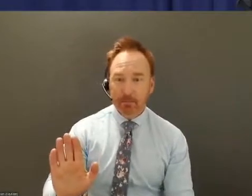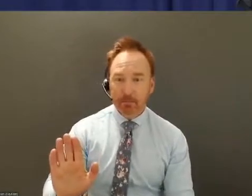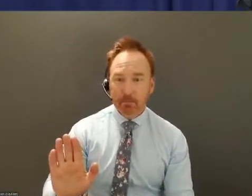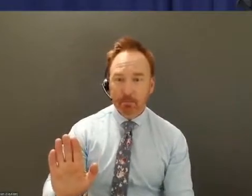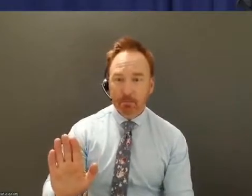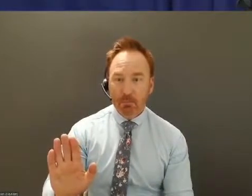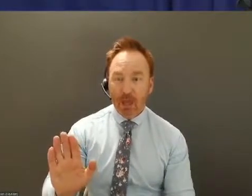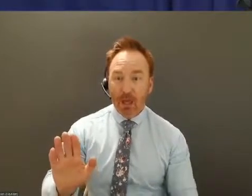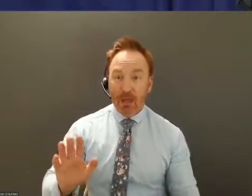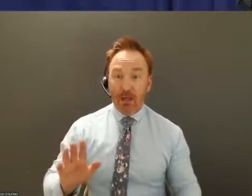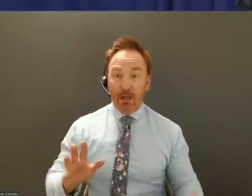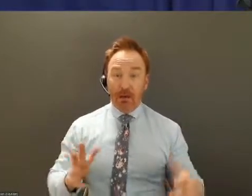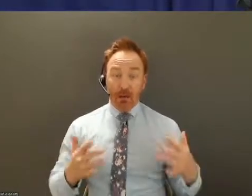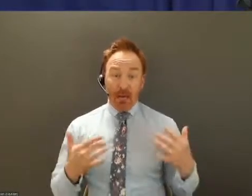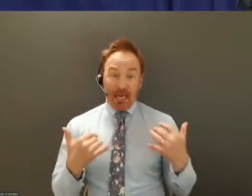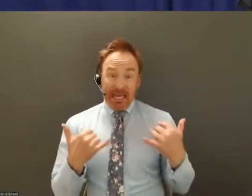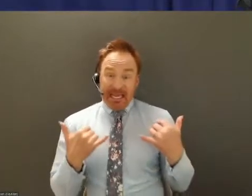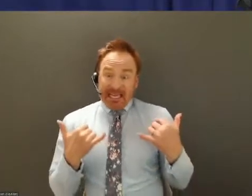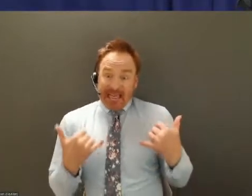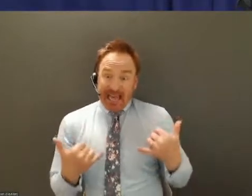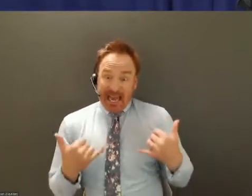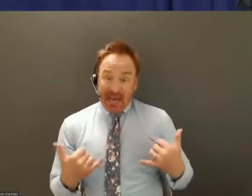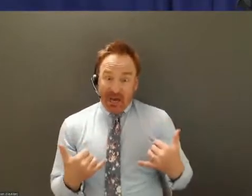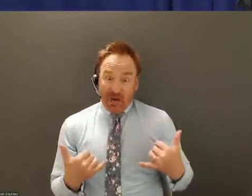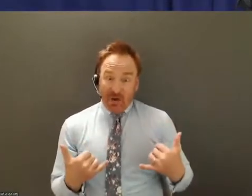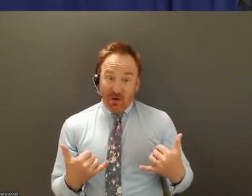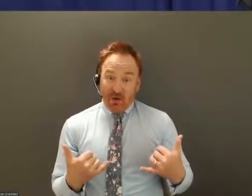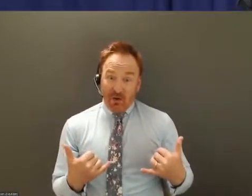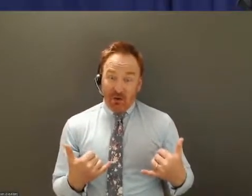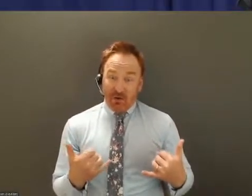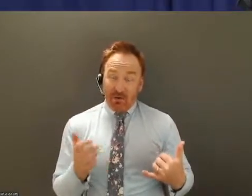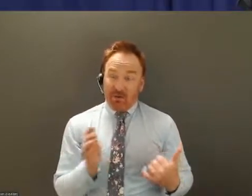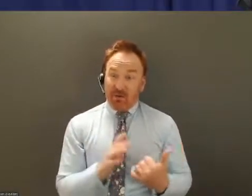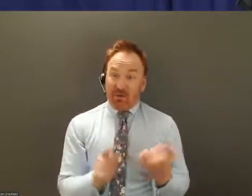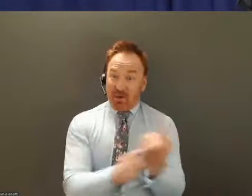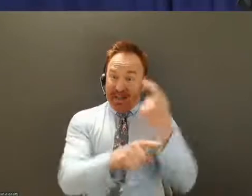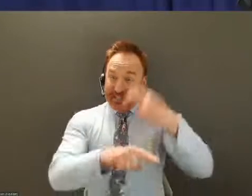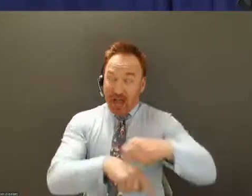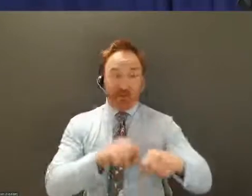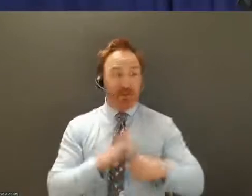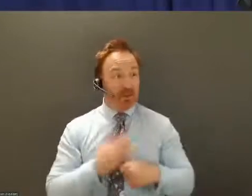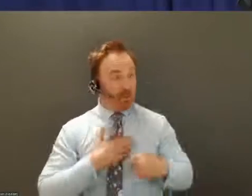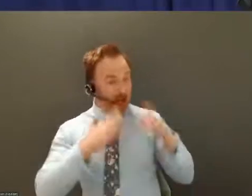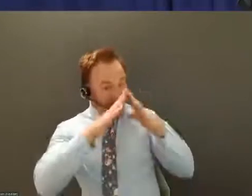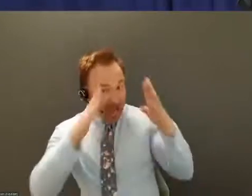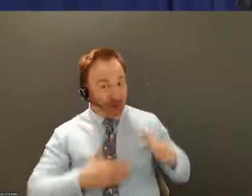to those who are sick. Shoe everyone who is having a hard time dealing with this